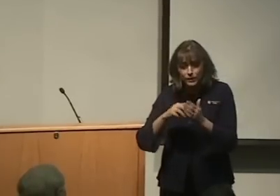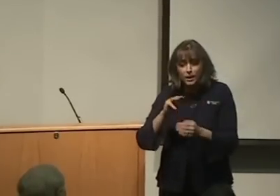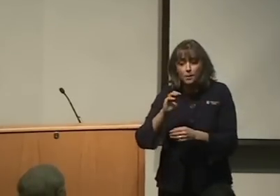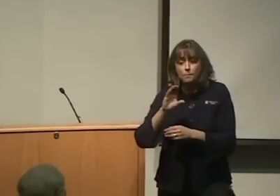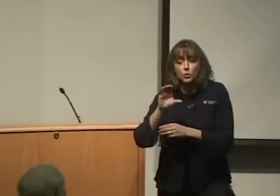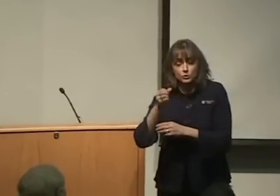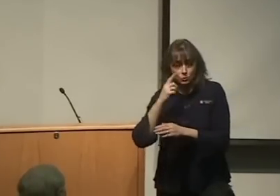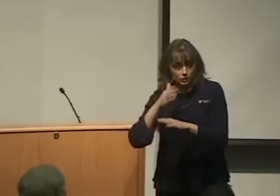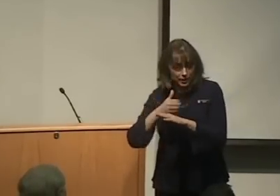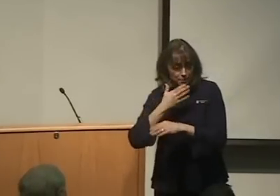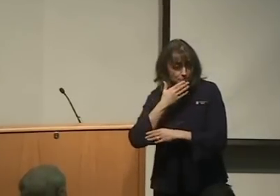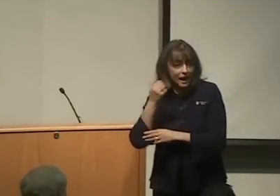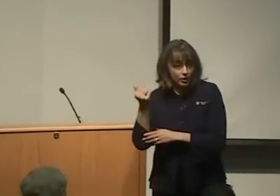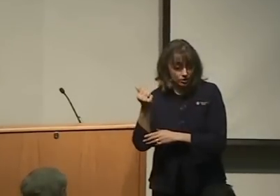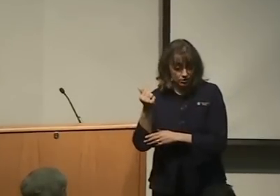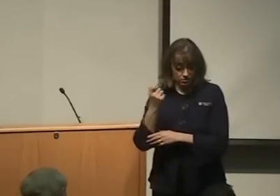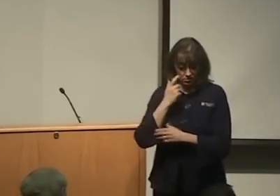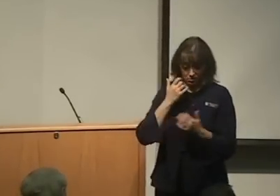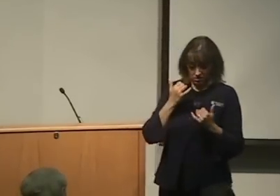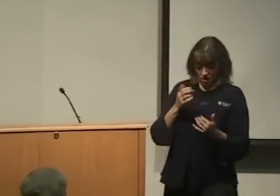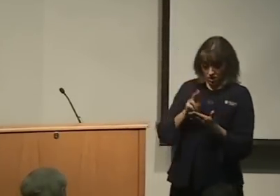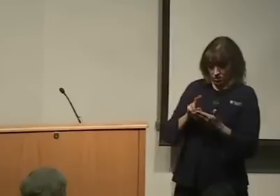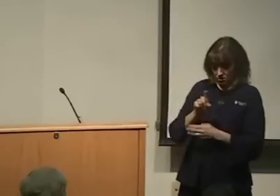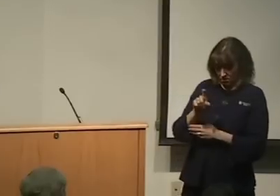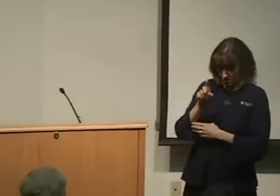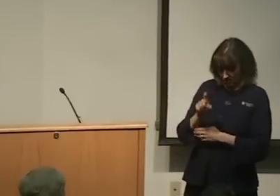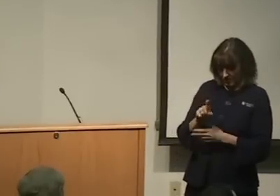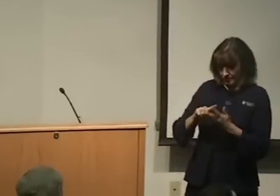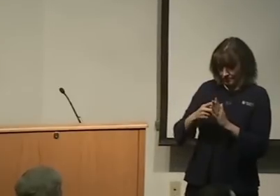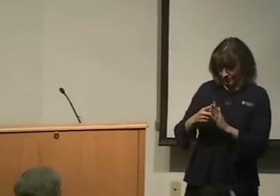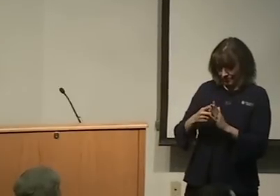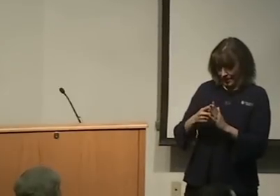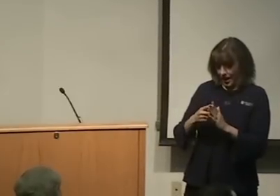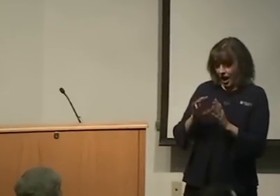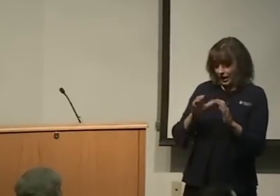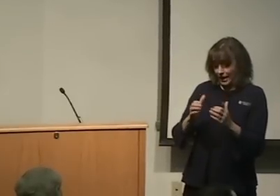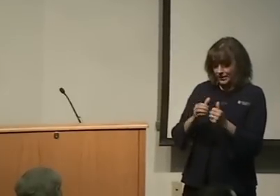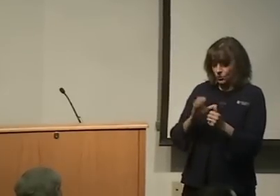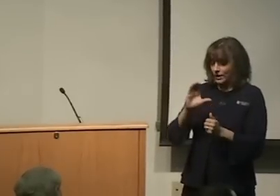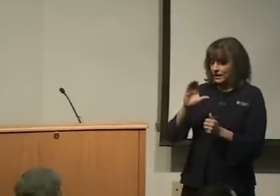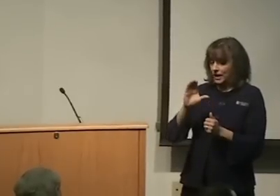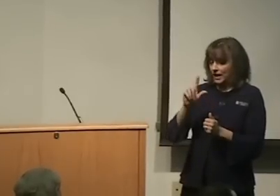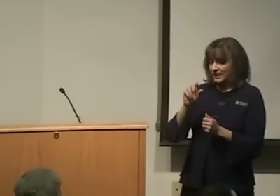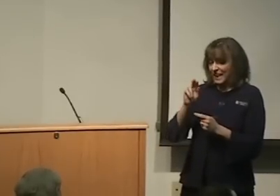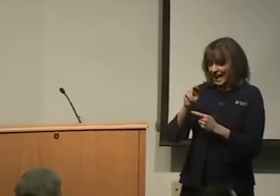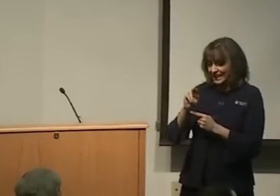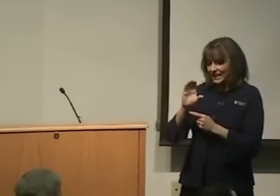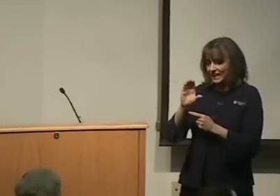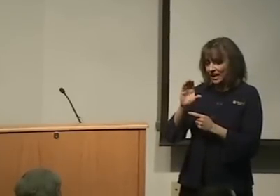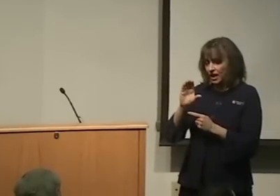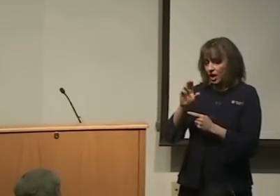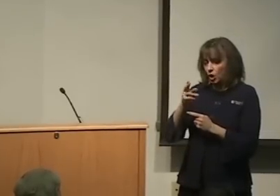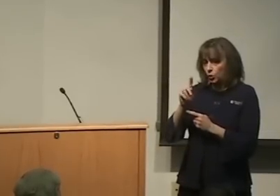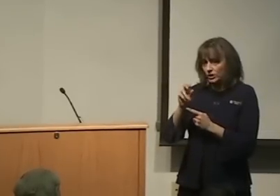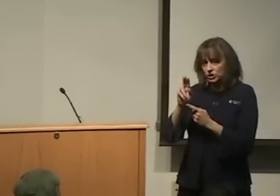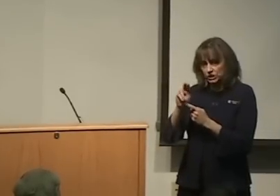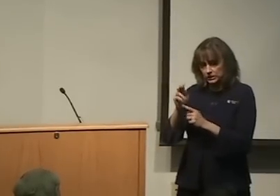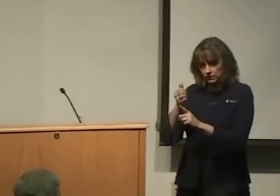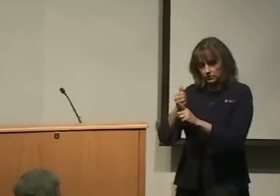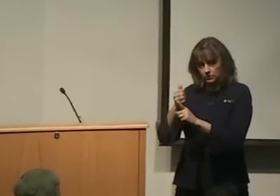with Clayton Christensen, a Harvard professor at University of Phoenix. Competition is going to get better.